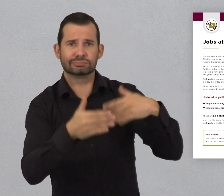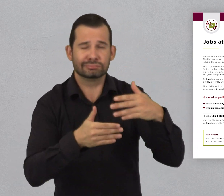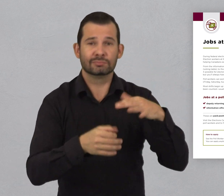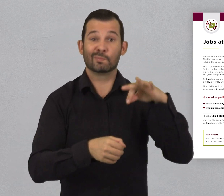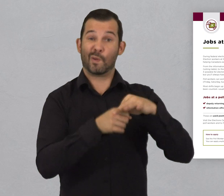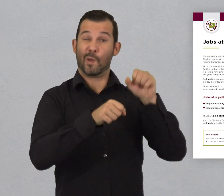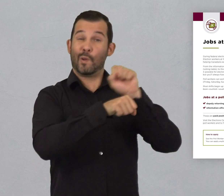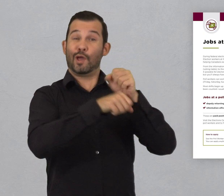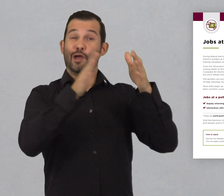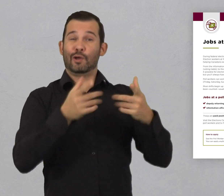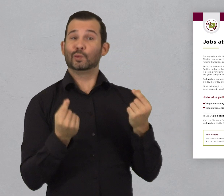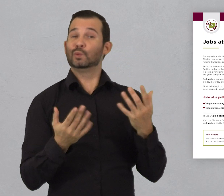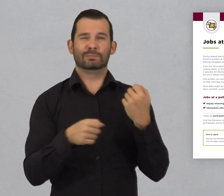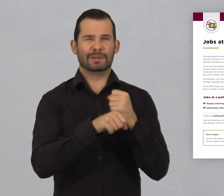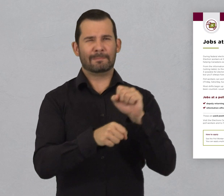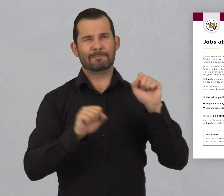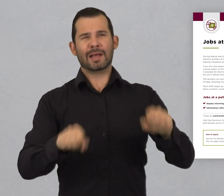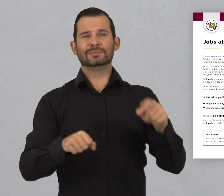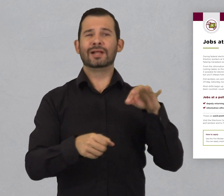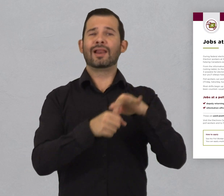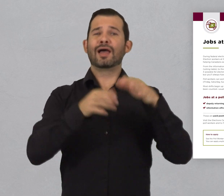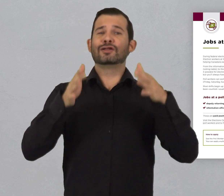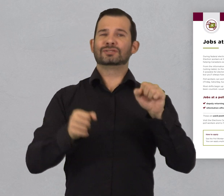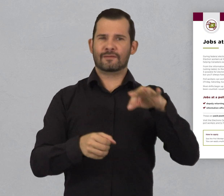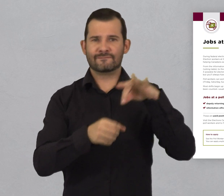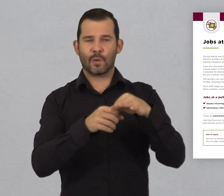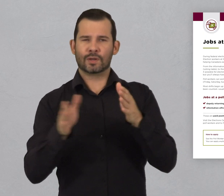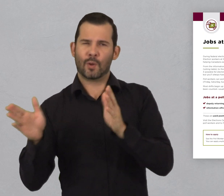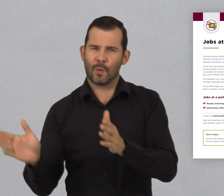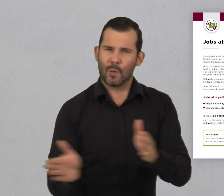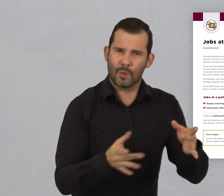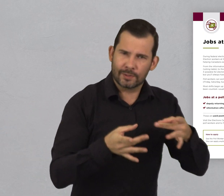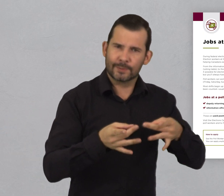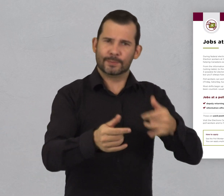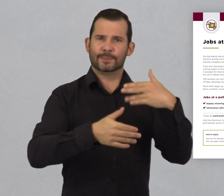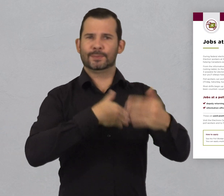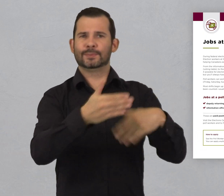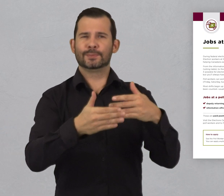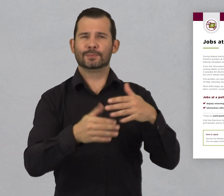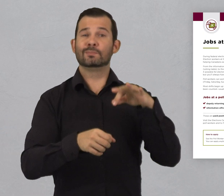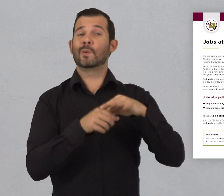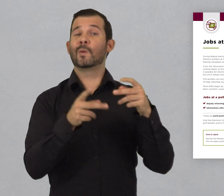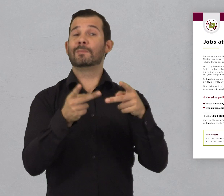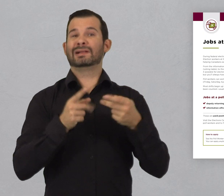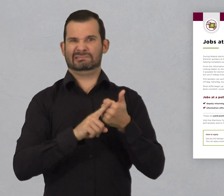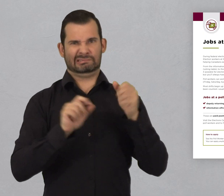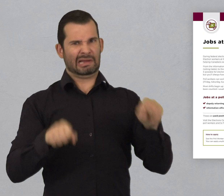possible for electors to vote in an orderly way. Polling places can be busy at times,